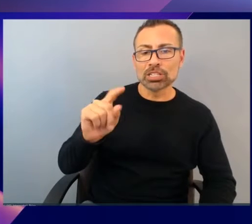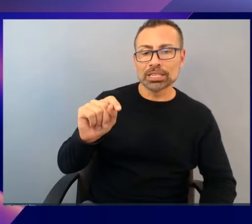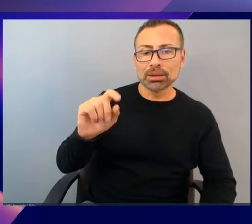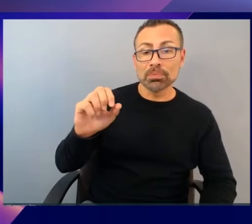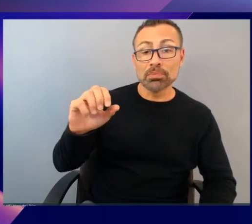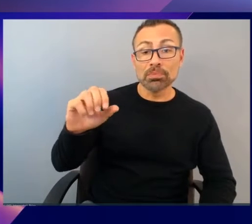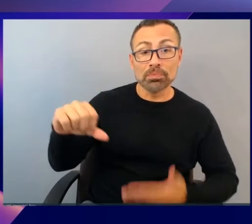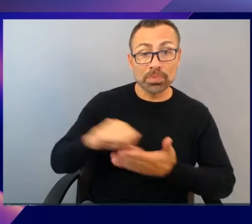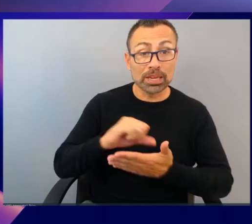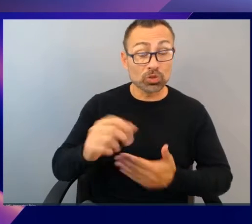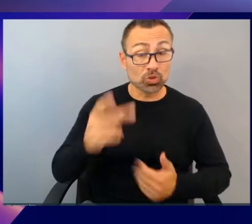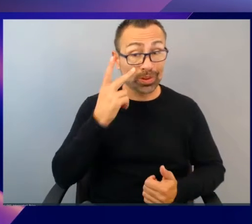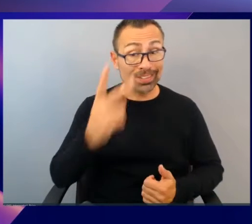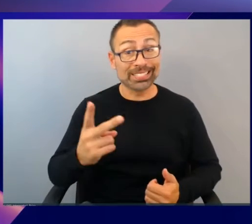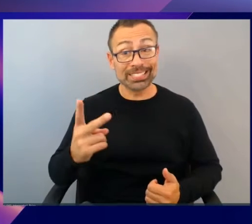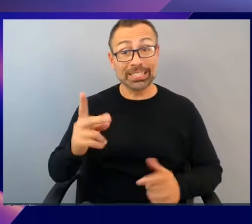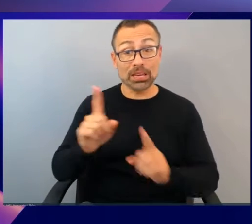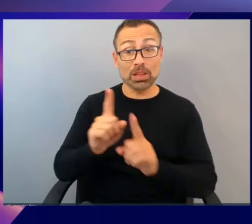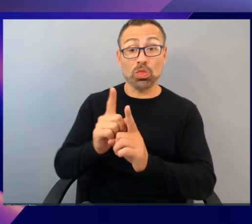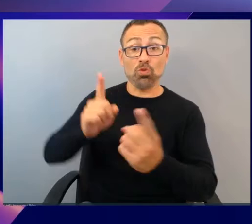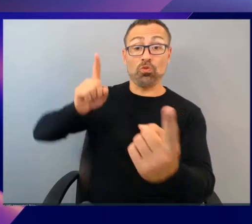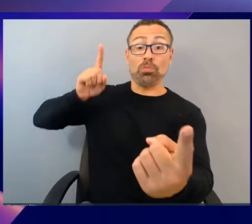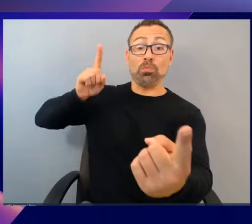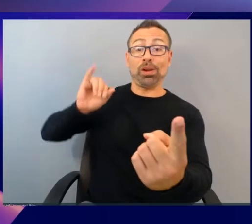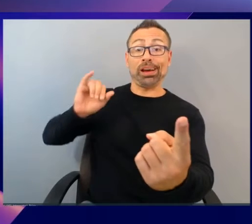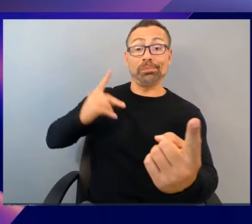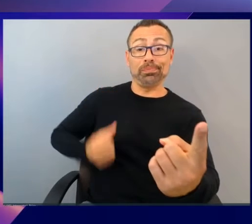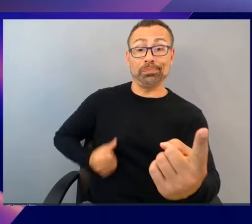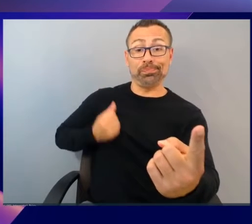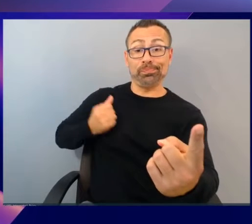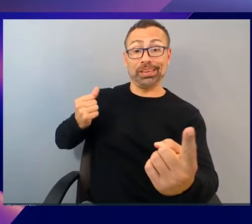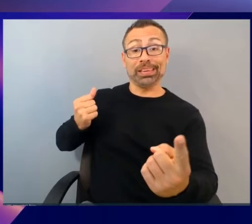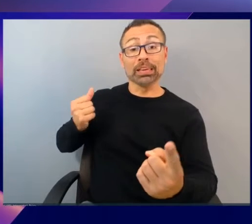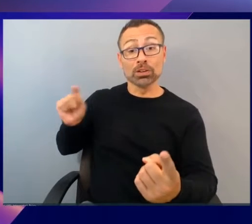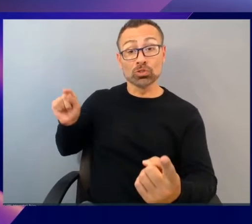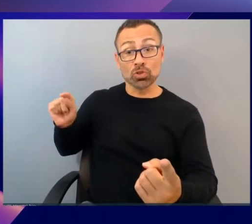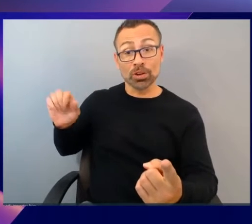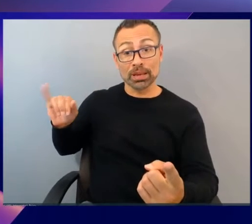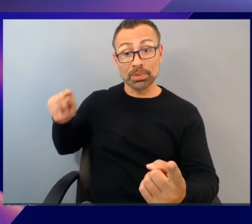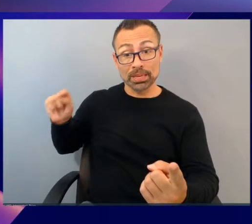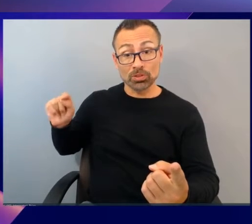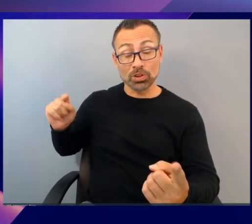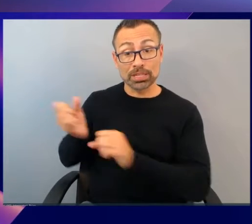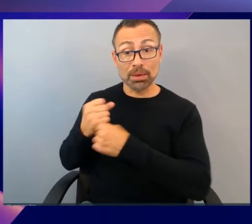that actually made the query. And interestingly, you'll also see this user agent.